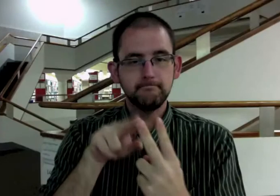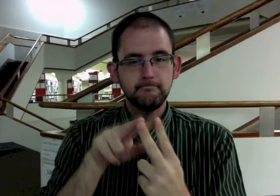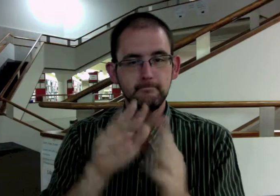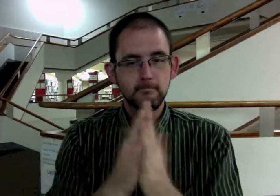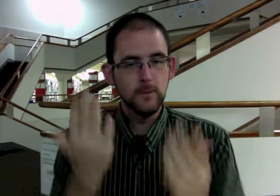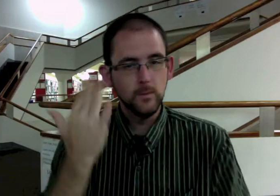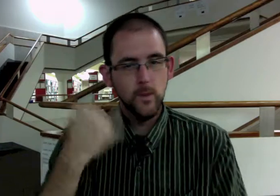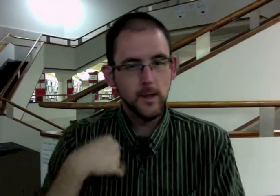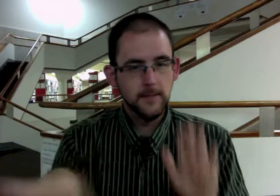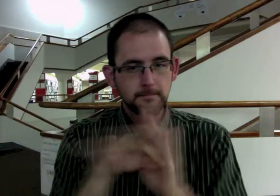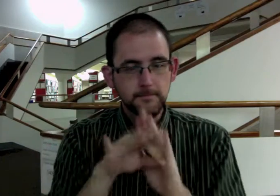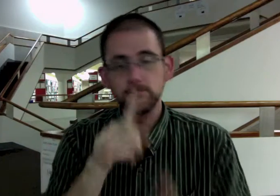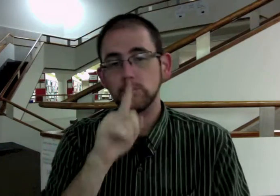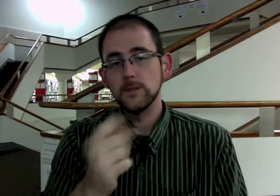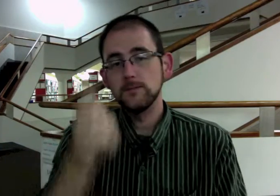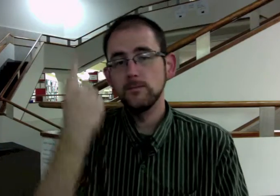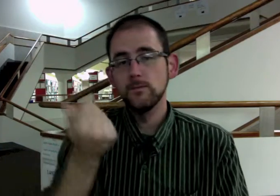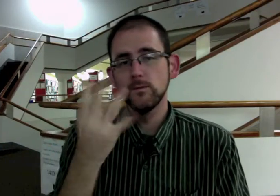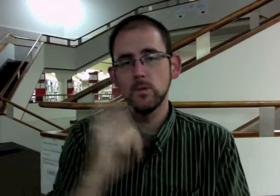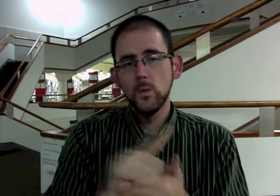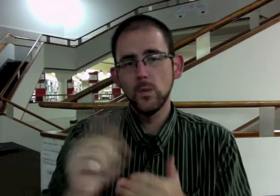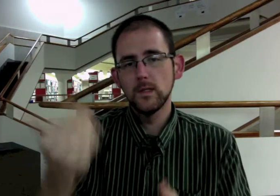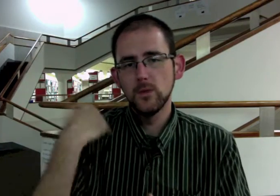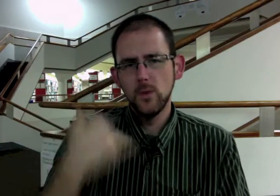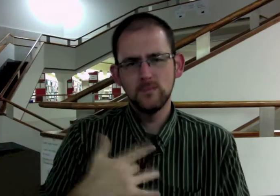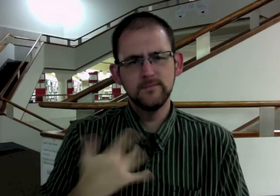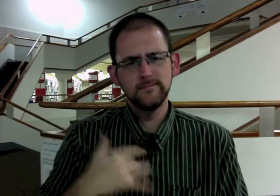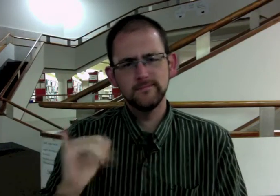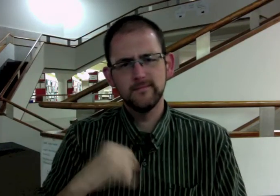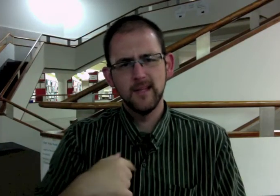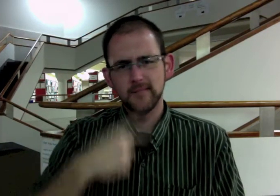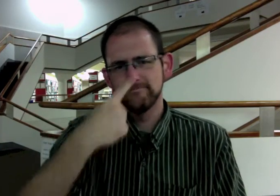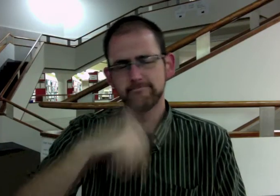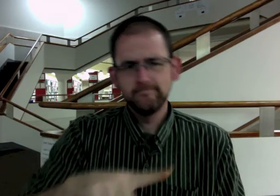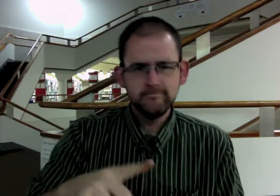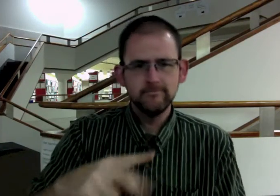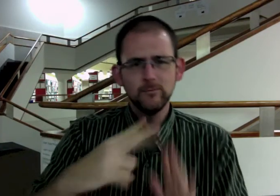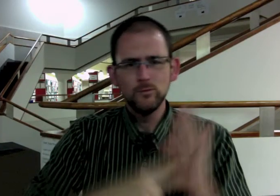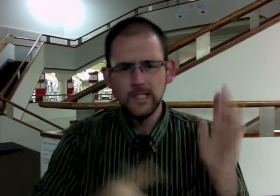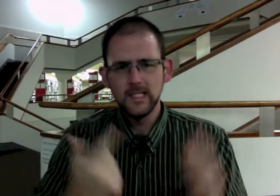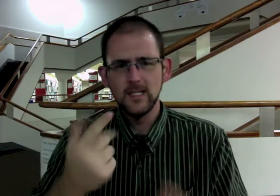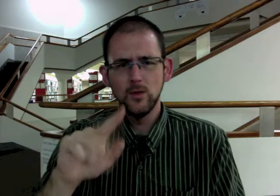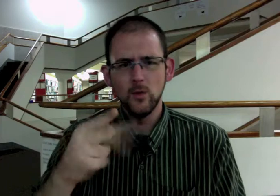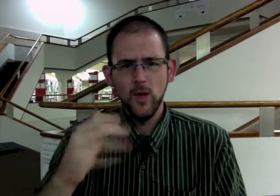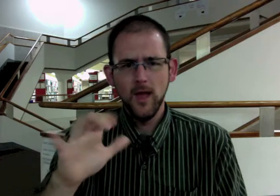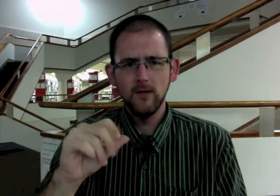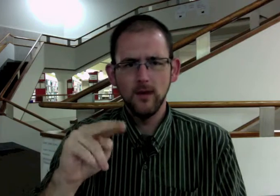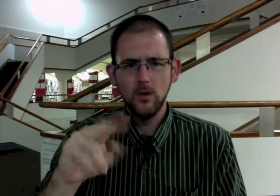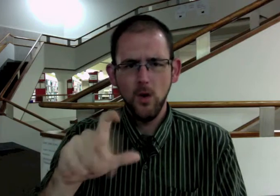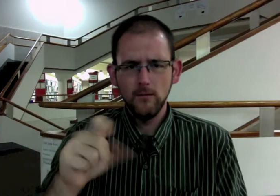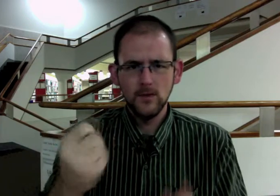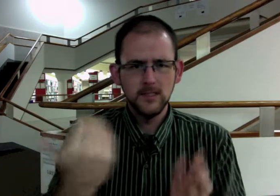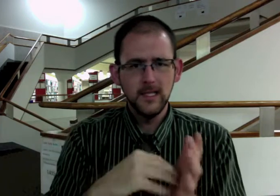So why did I pick those two? Well, a few weeks ago, I decided I wouldn't mind reading graphic novels again.